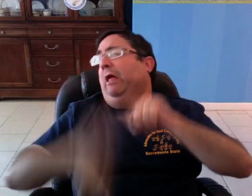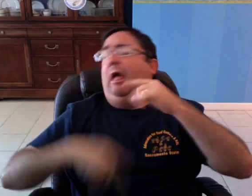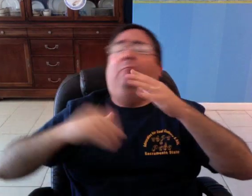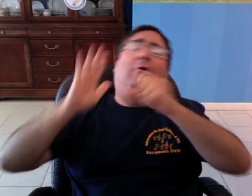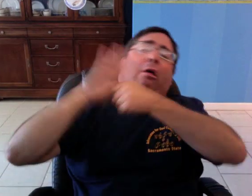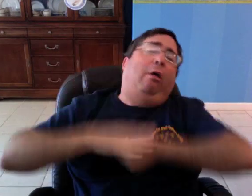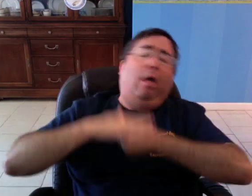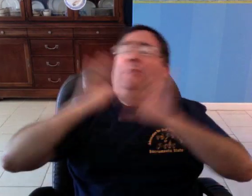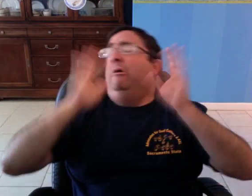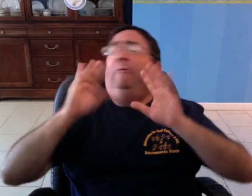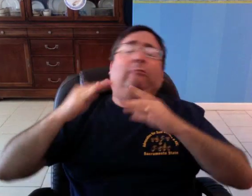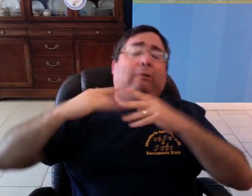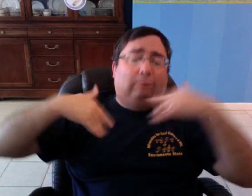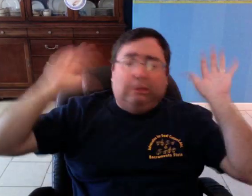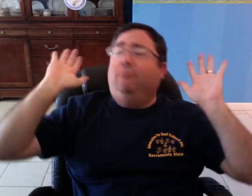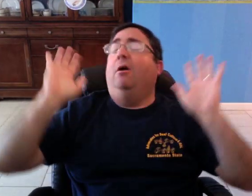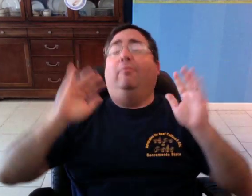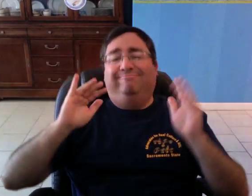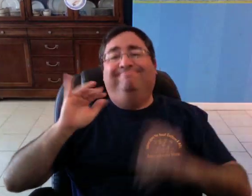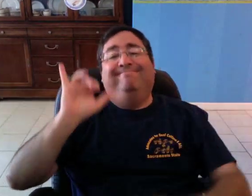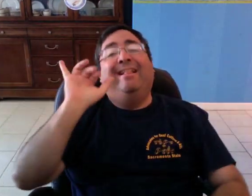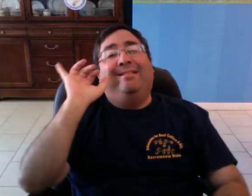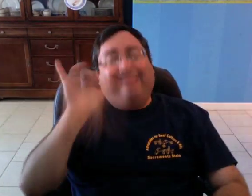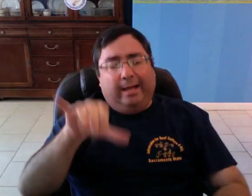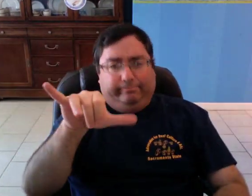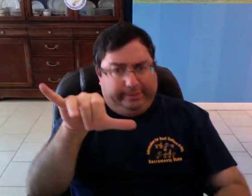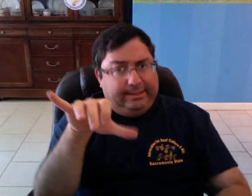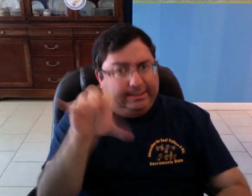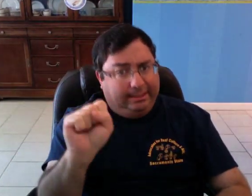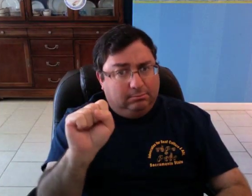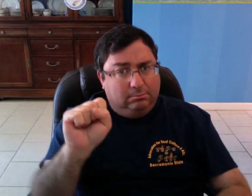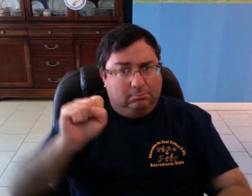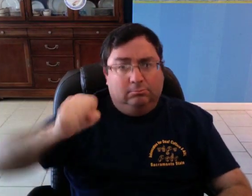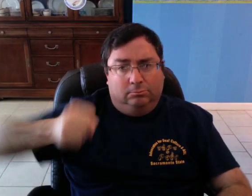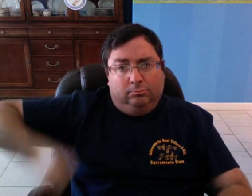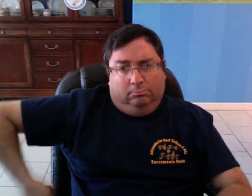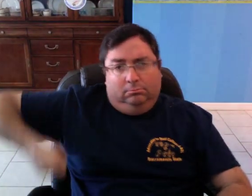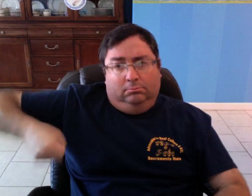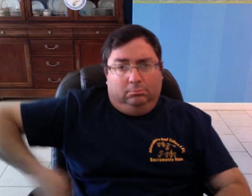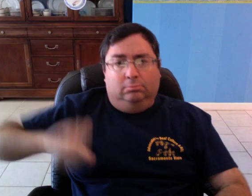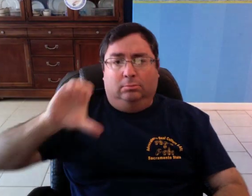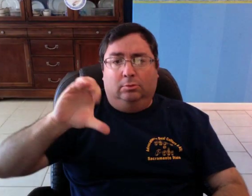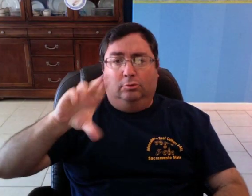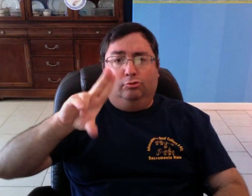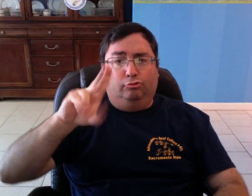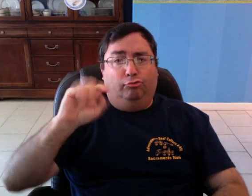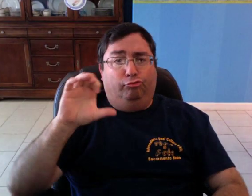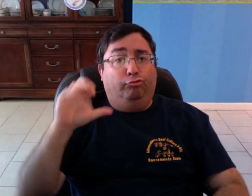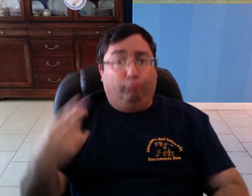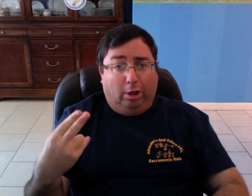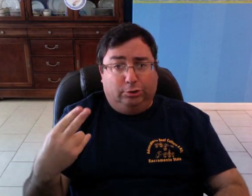Yes, THAT would be a "crutch".